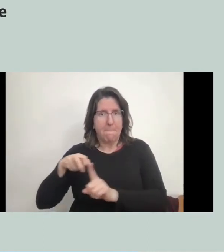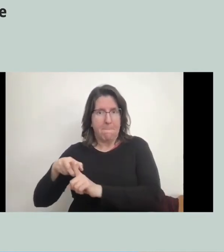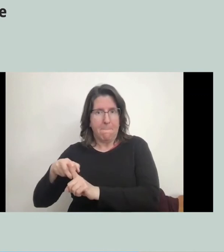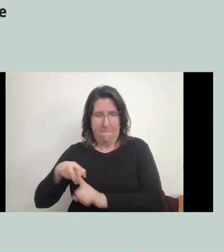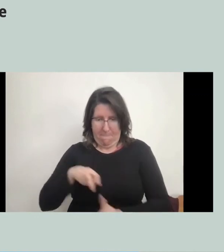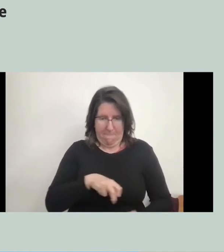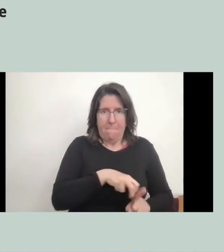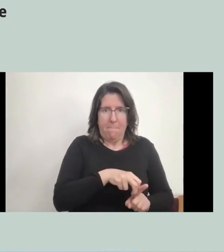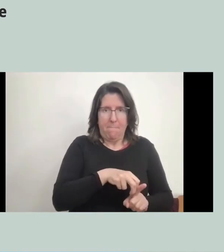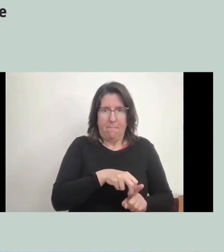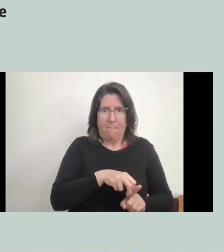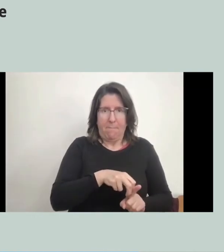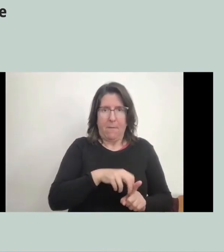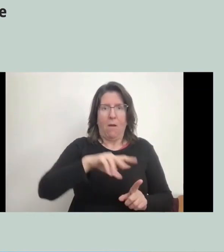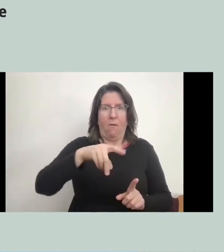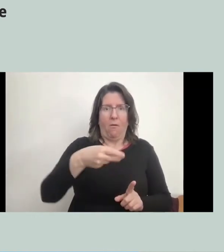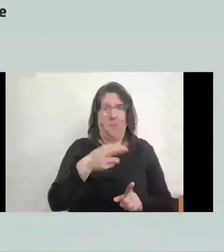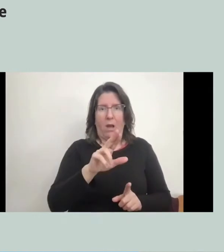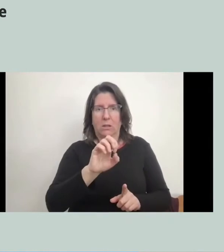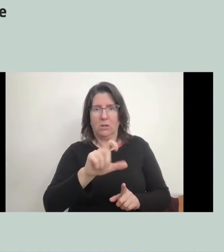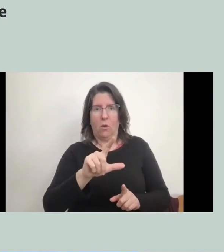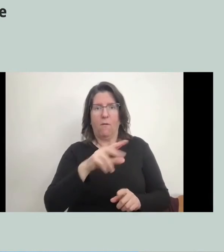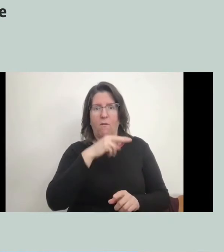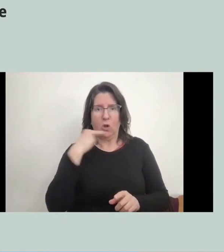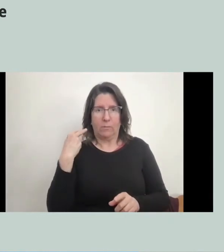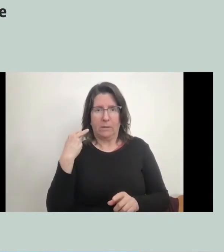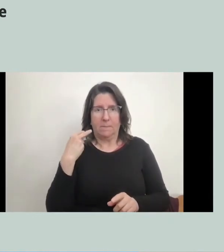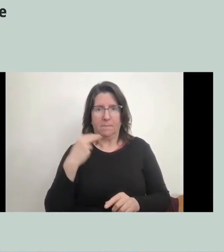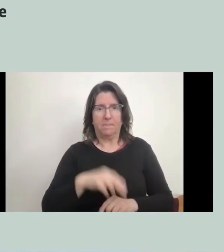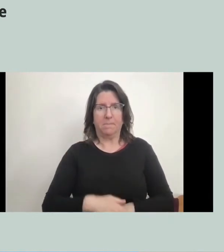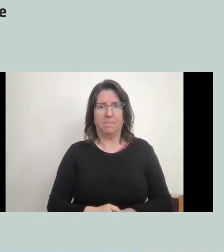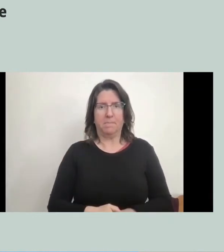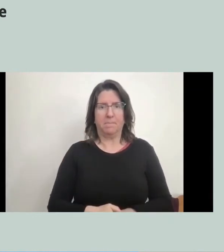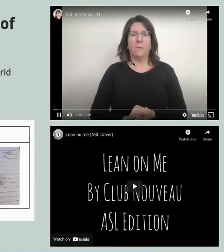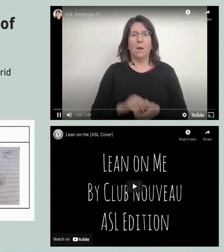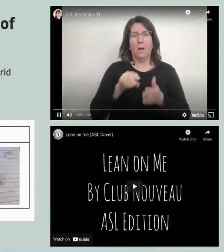line by line and to identify all the different phrasal verbs.